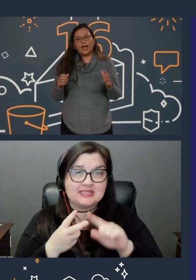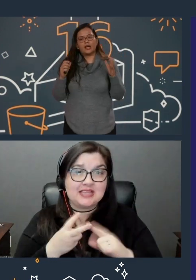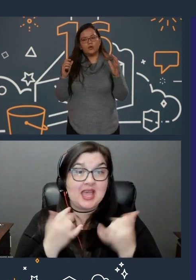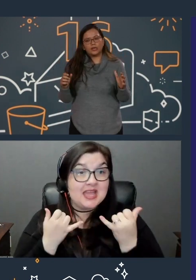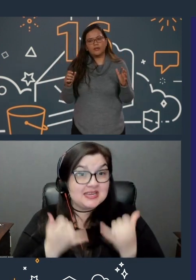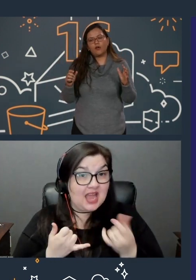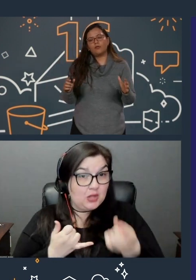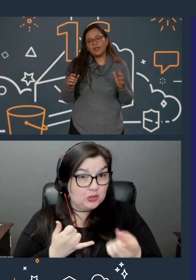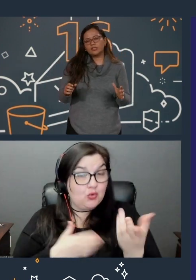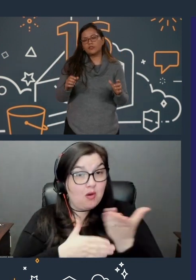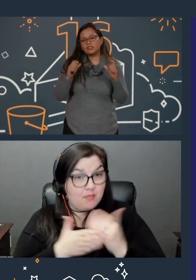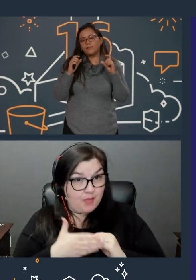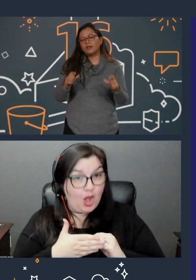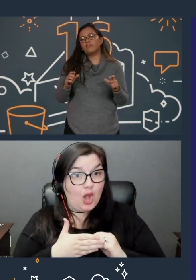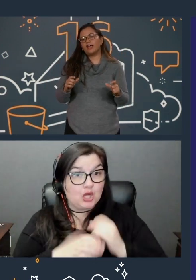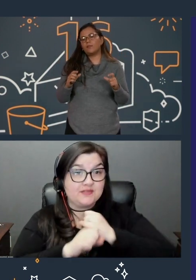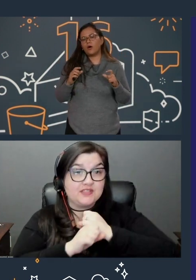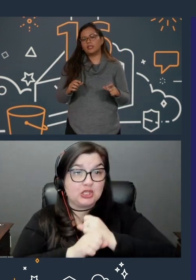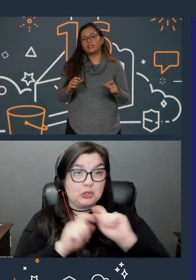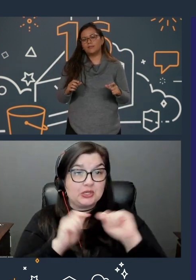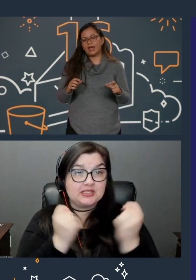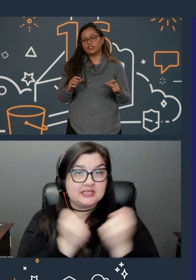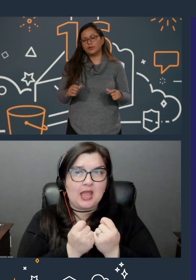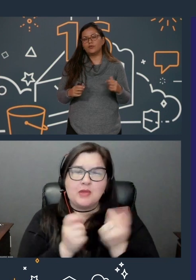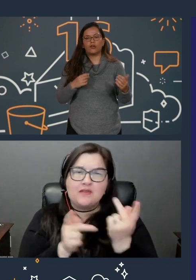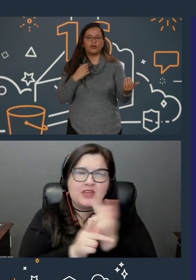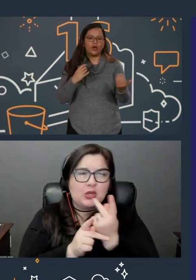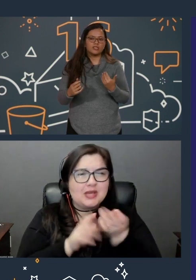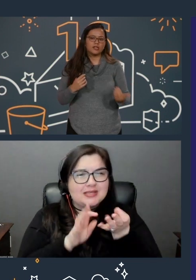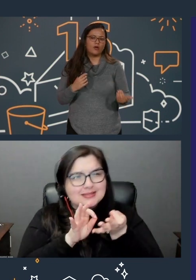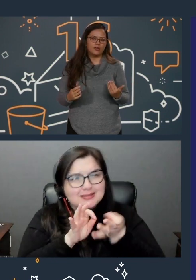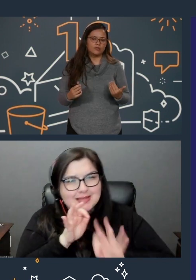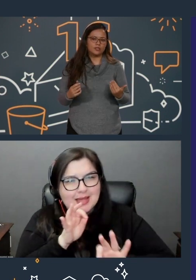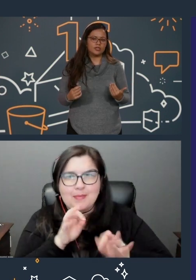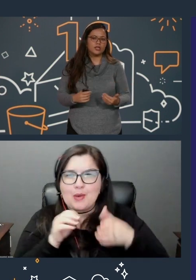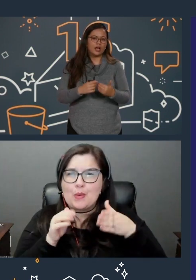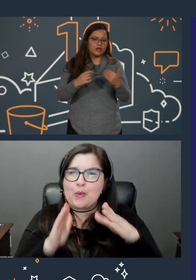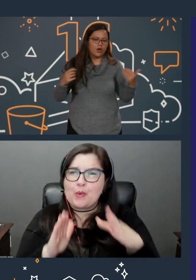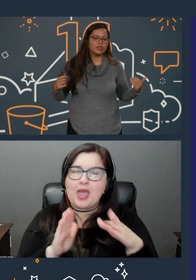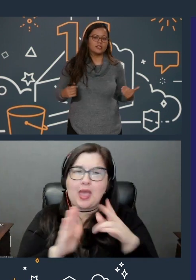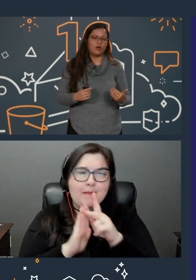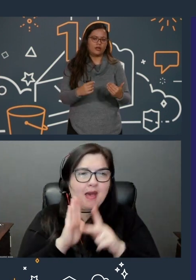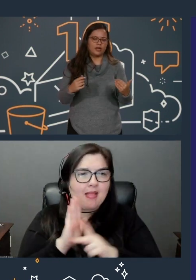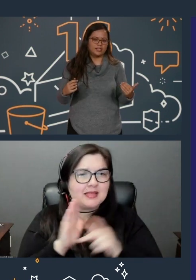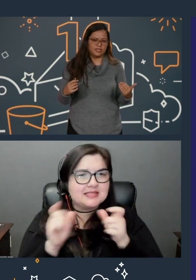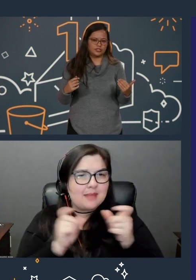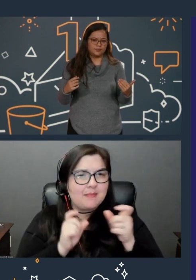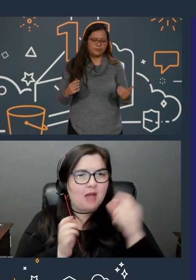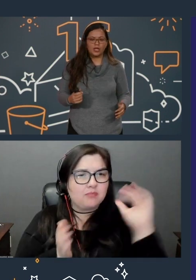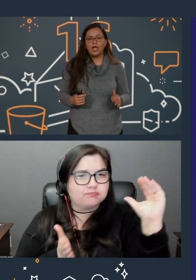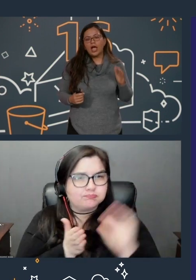and are looking for ways to simplify your policy management for cross-account users across the organization.